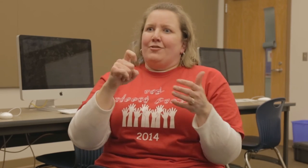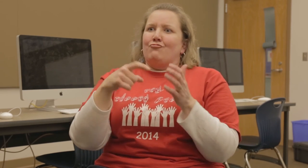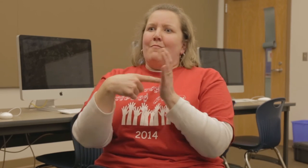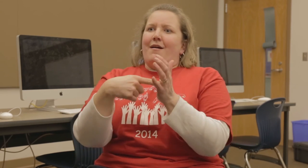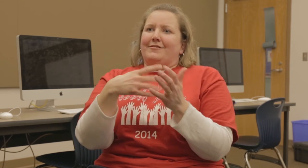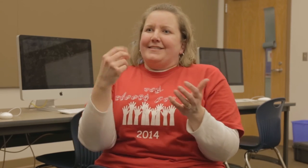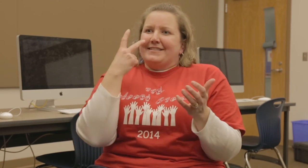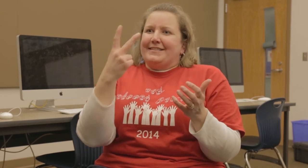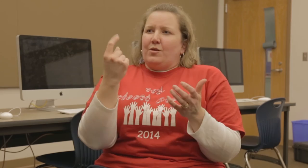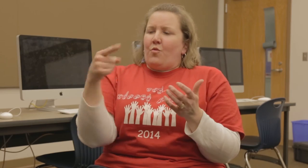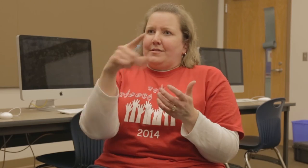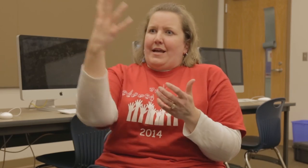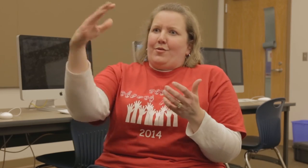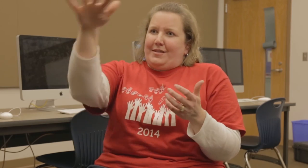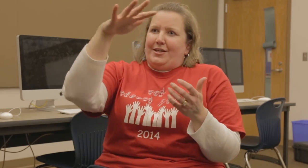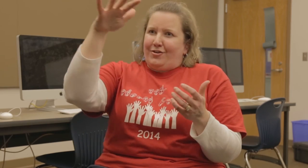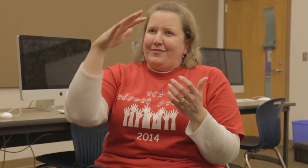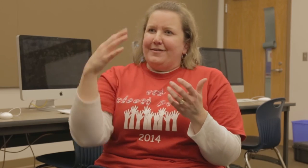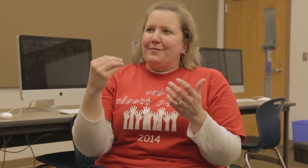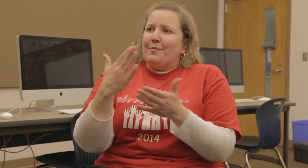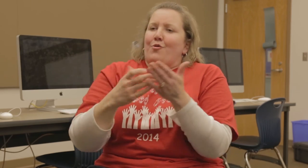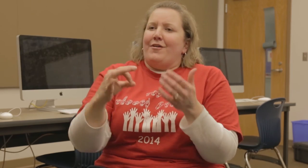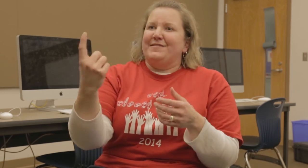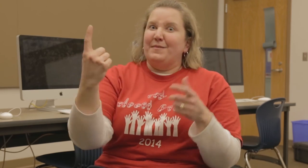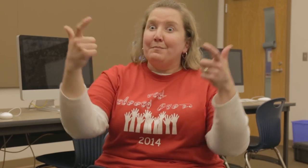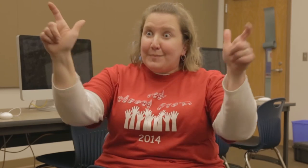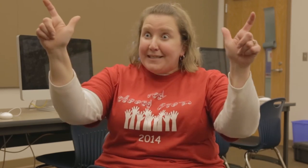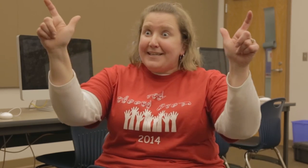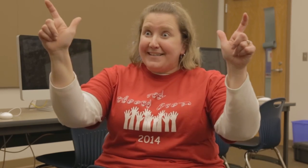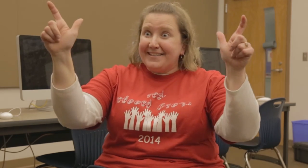need role models and to see what’s out there and be apart of something big.